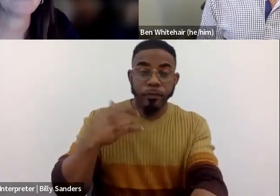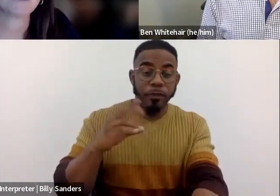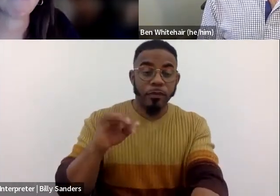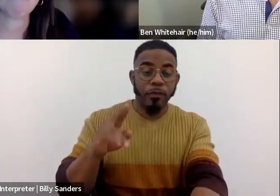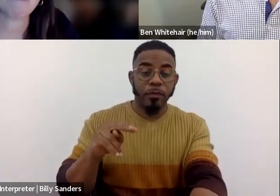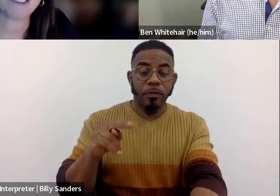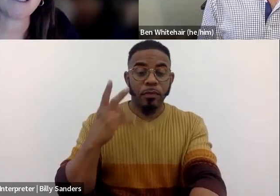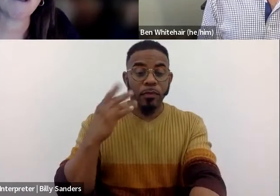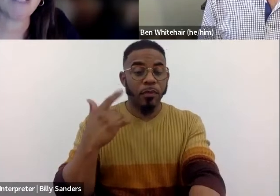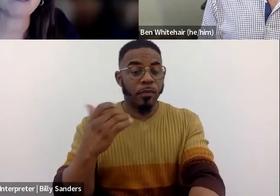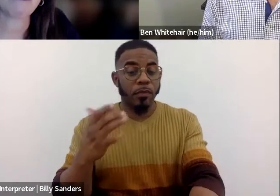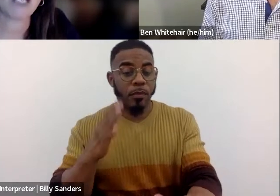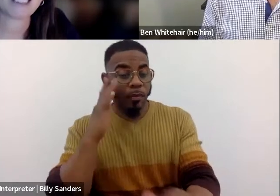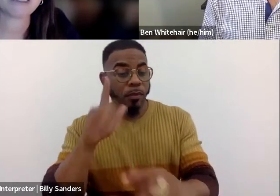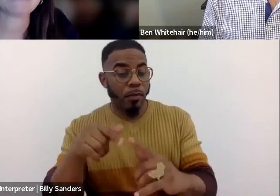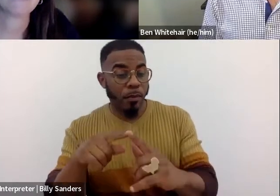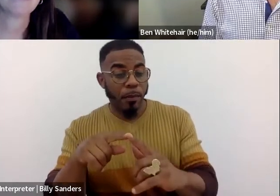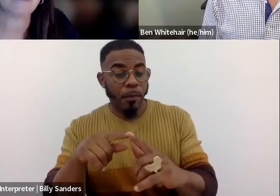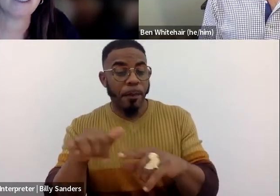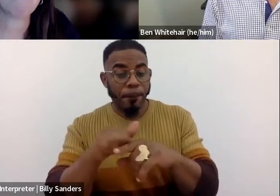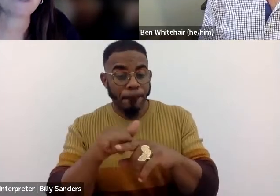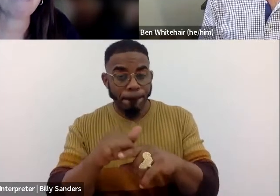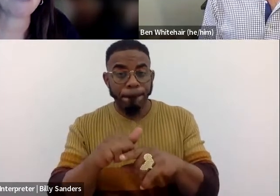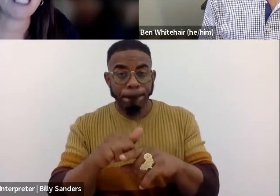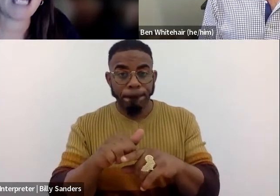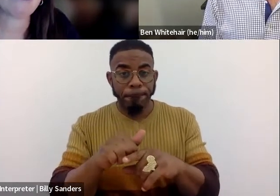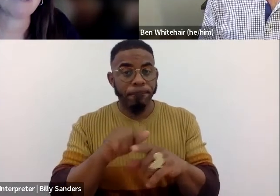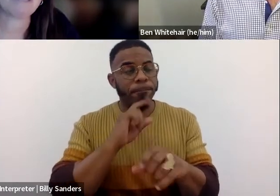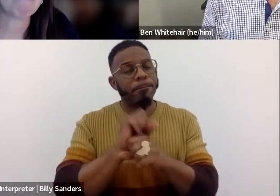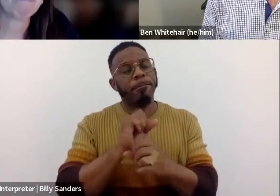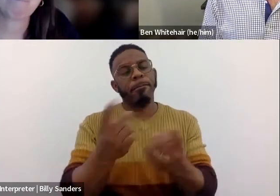and see what we might know about the practice, but definitely ask for them.